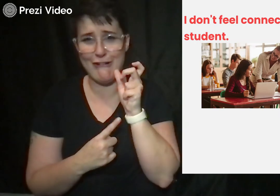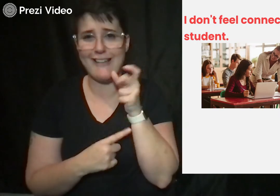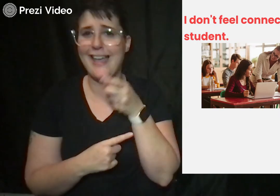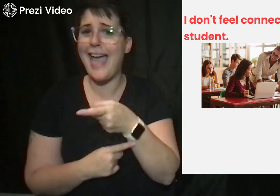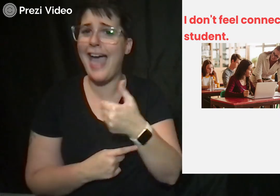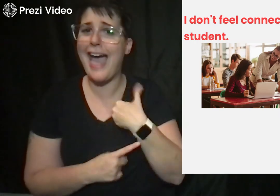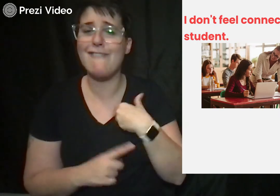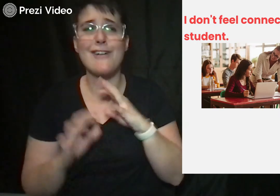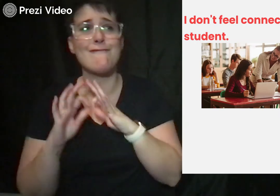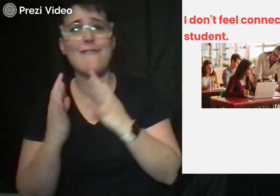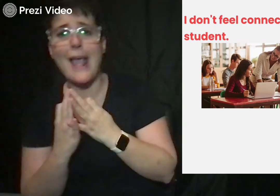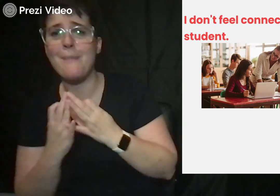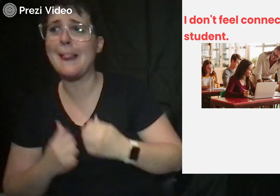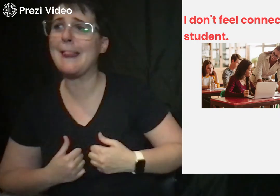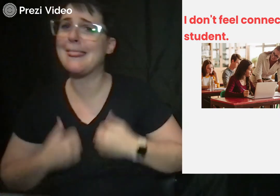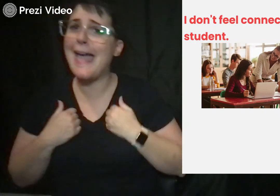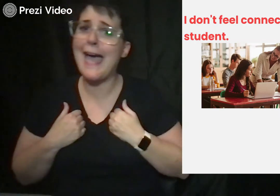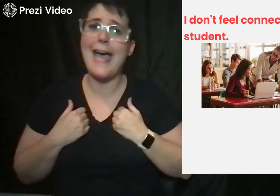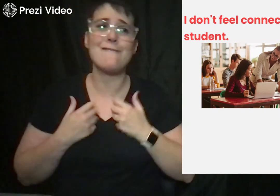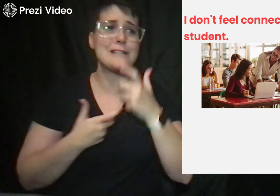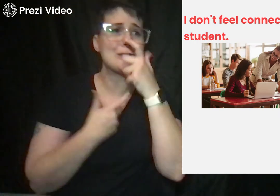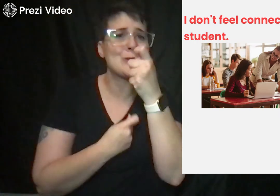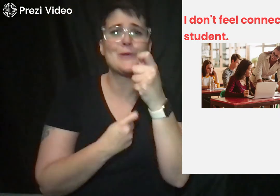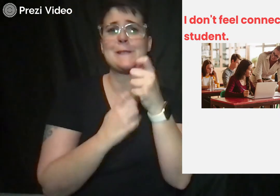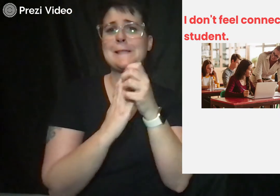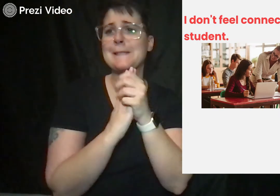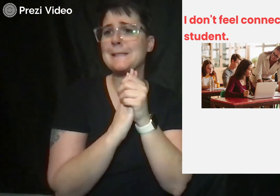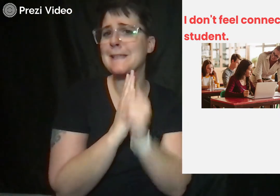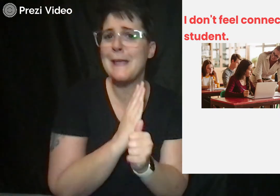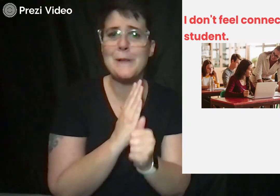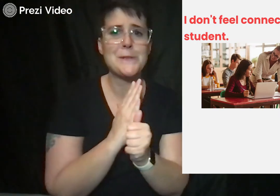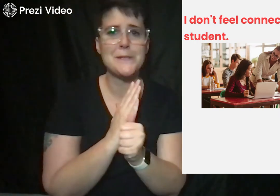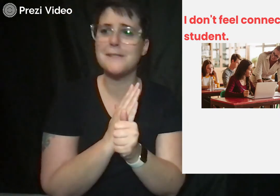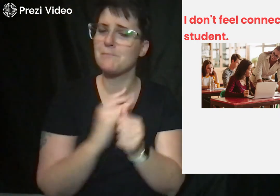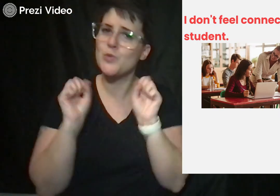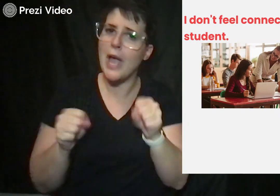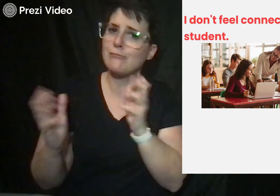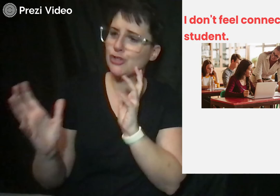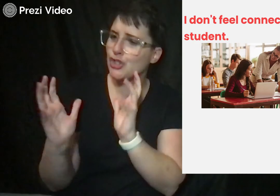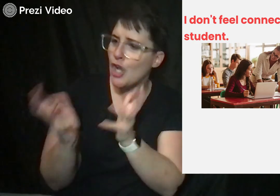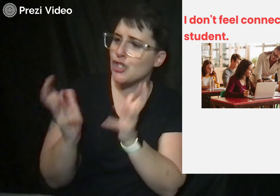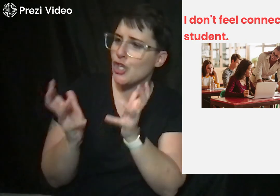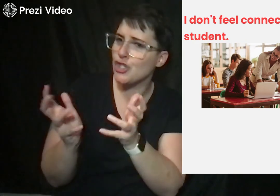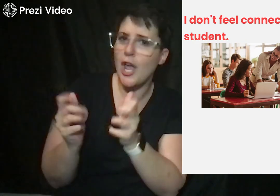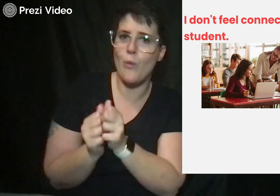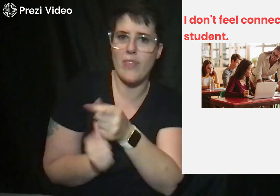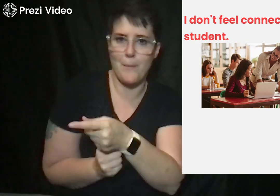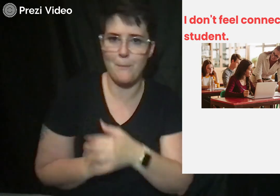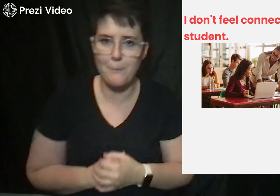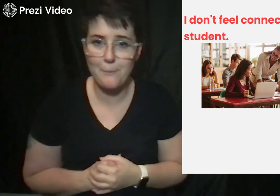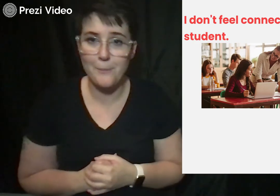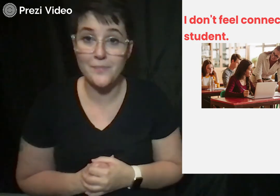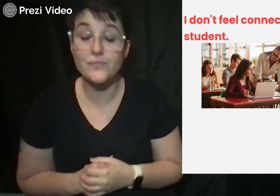They have a family, a life, interests, skills; you can chat with them about all of those things.